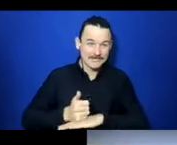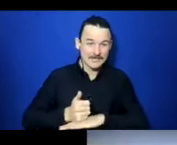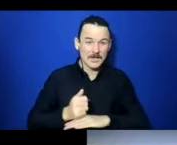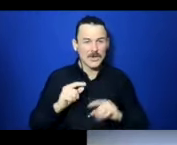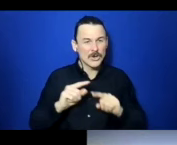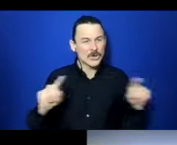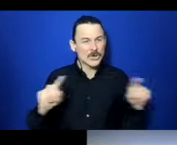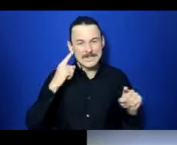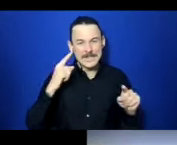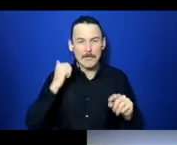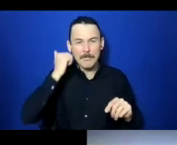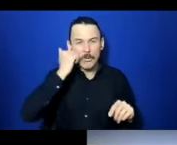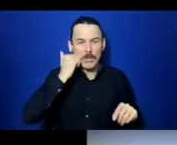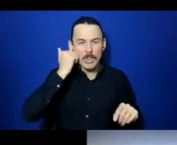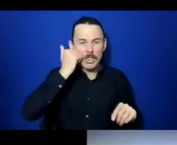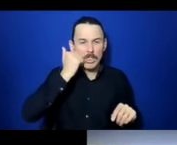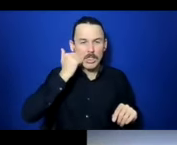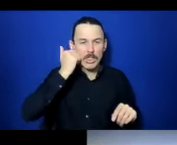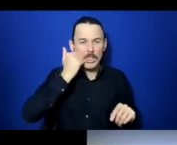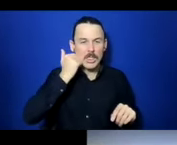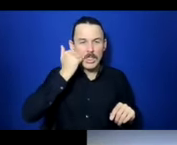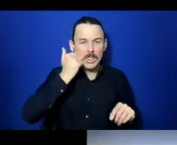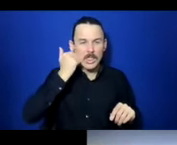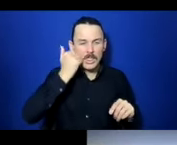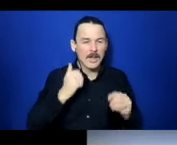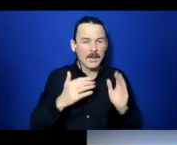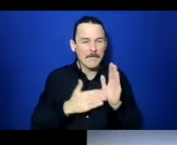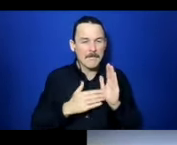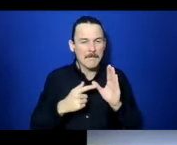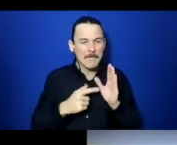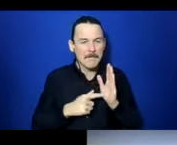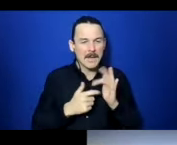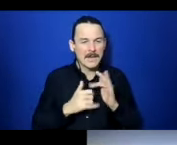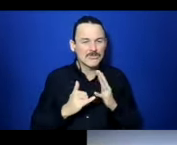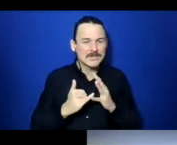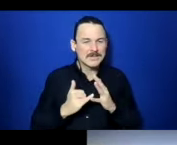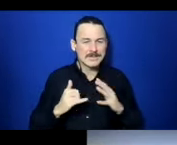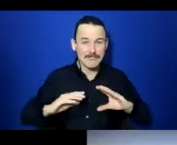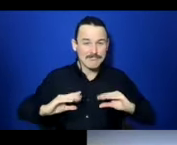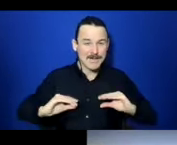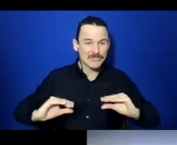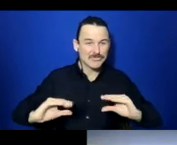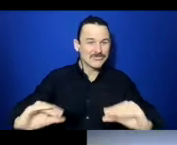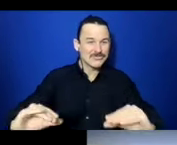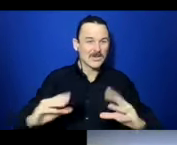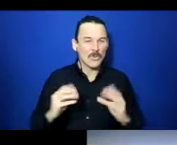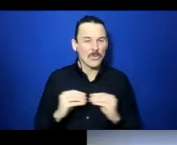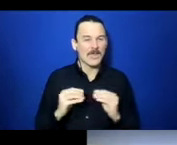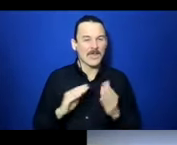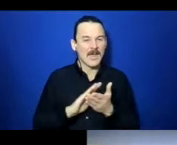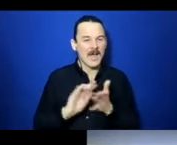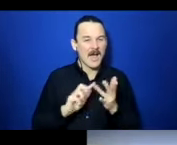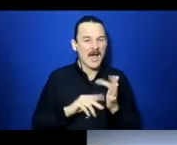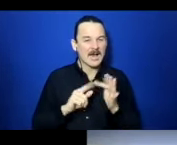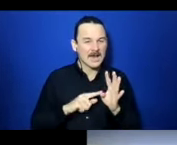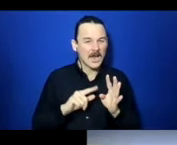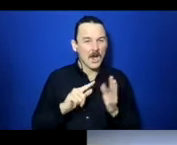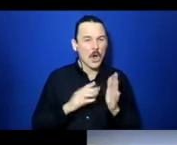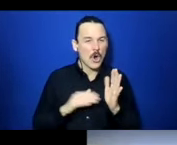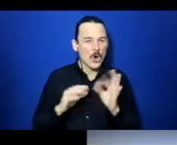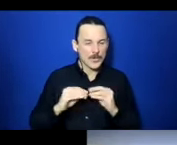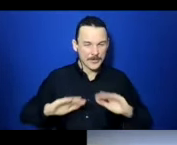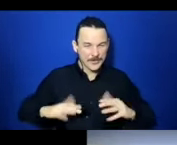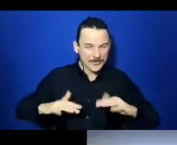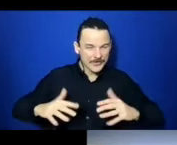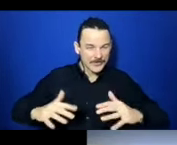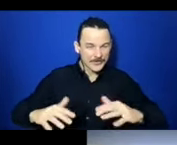you know the honeycomb right, that is space technology and I've had that material in my